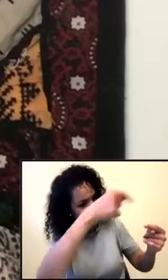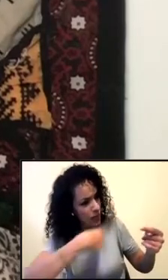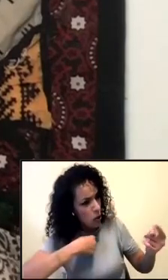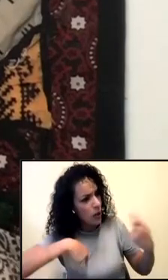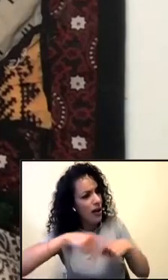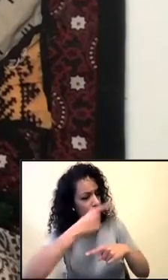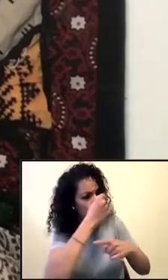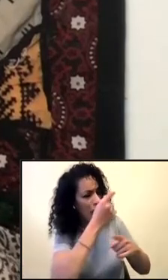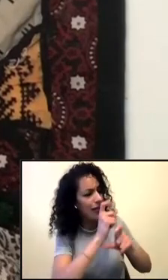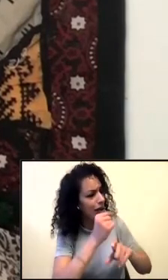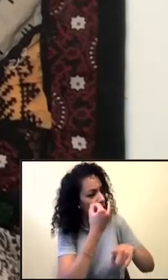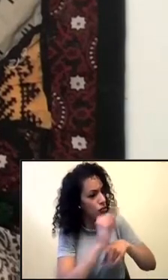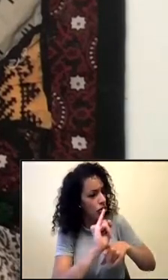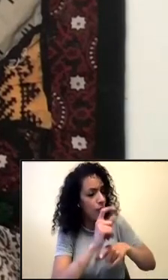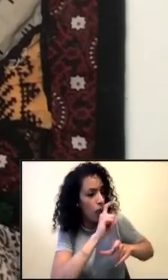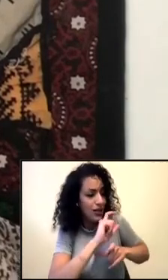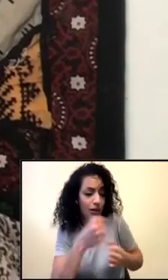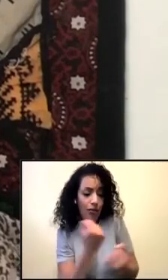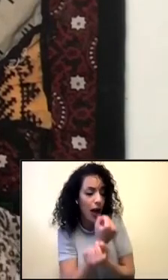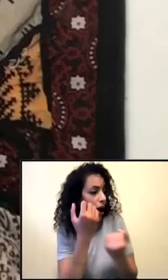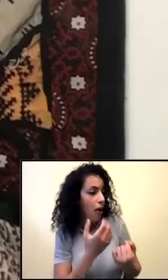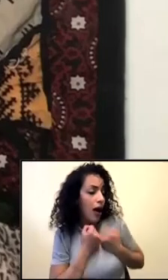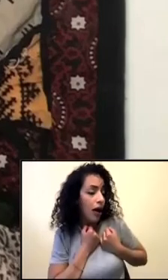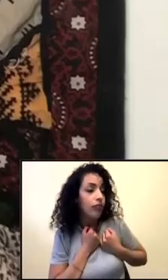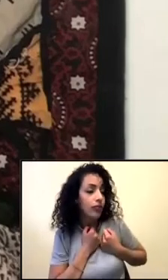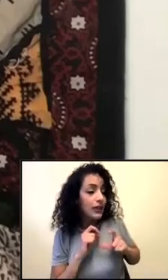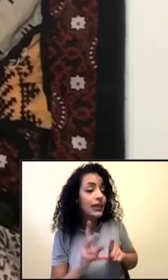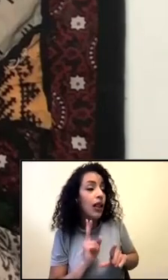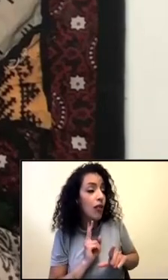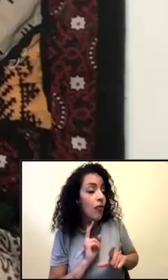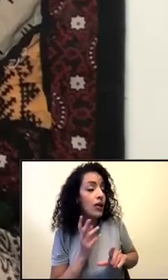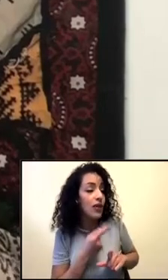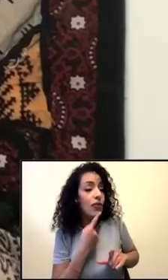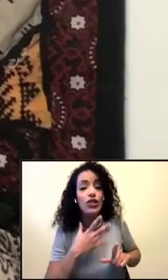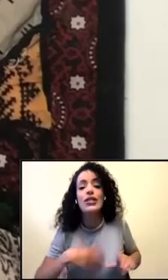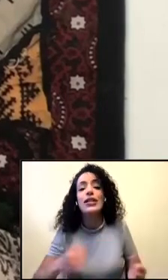you want but we still have powers. We still have a voice, we just have to take ownership of it.